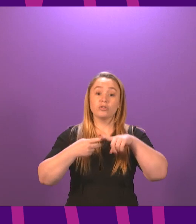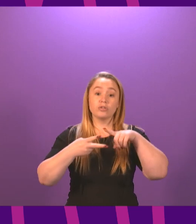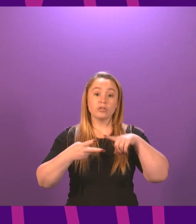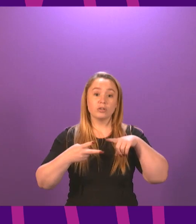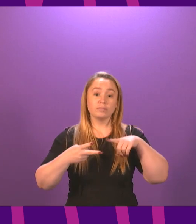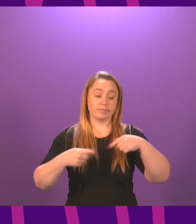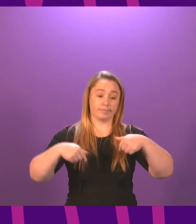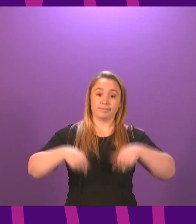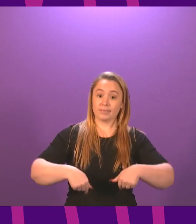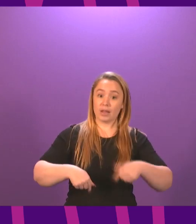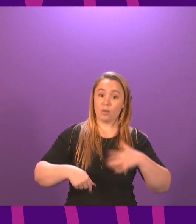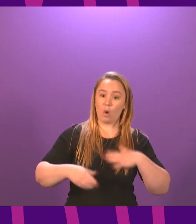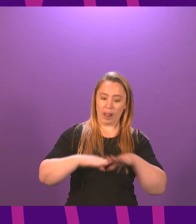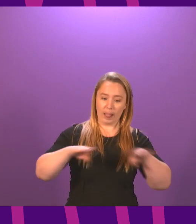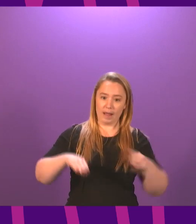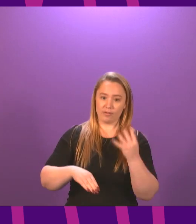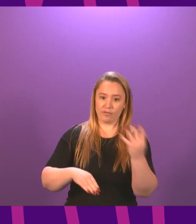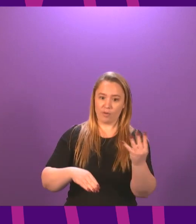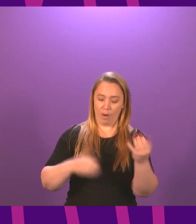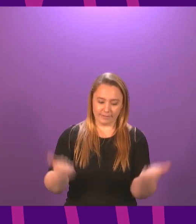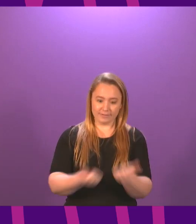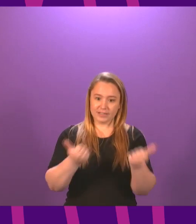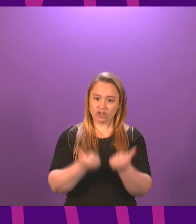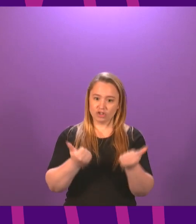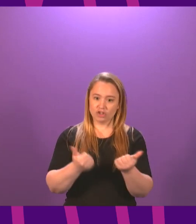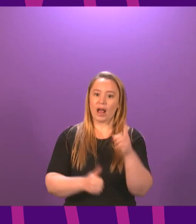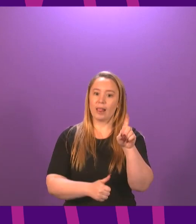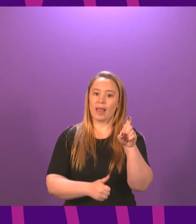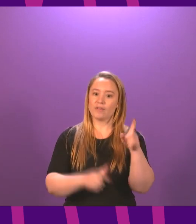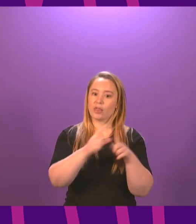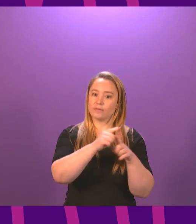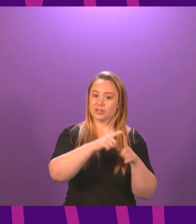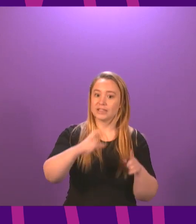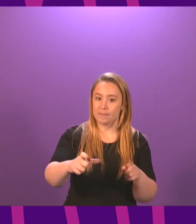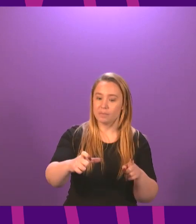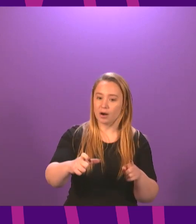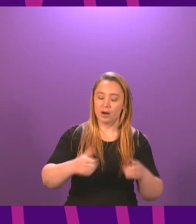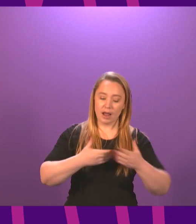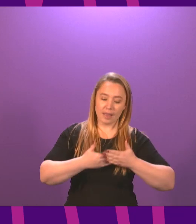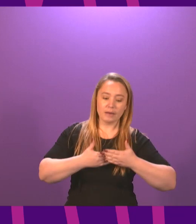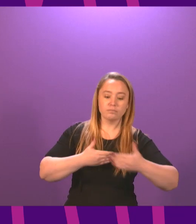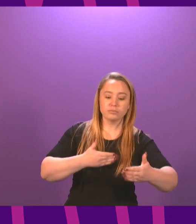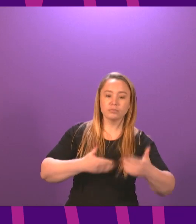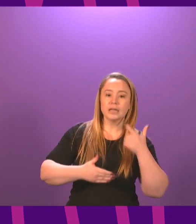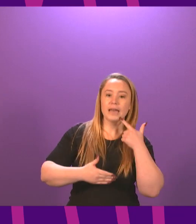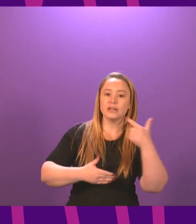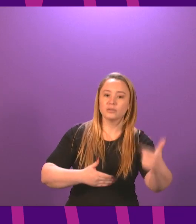We intend to lift the level 4 restrictions on 11 December. We will set out this time